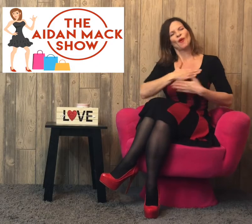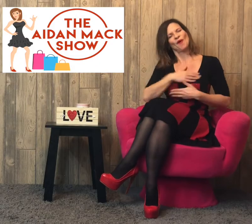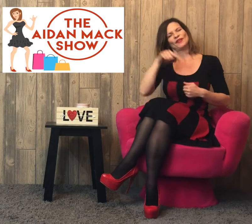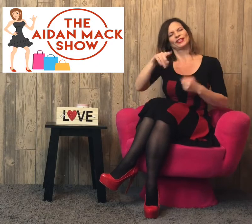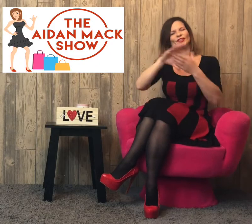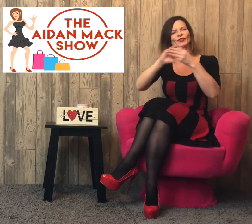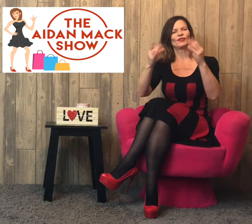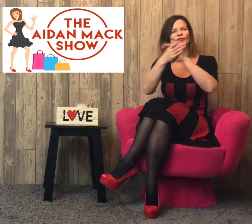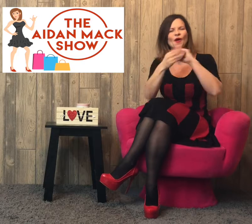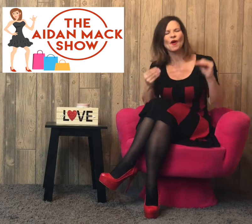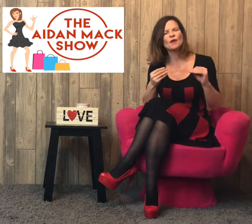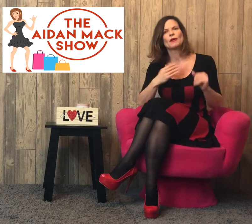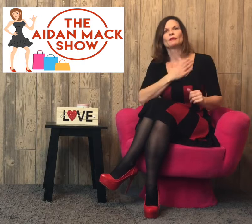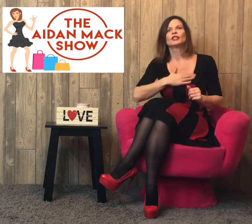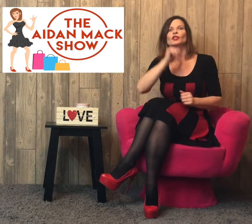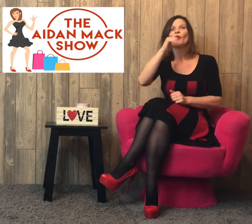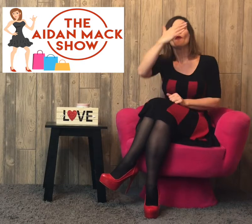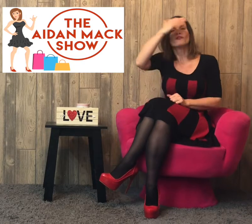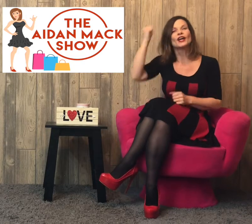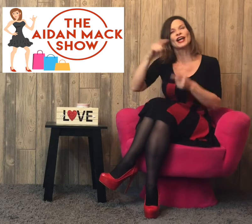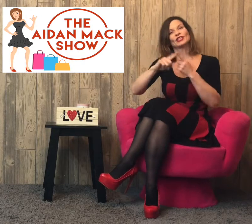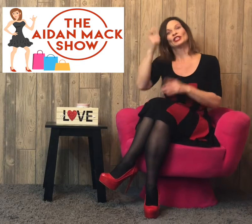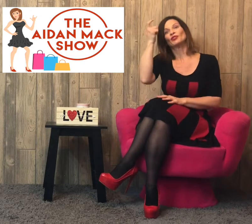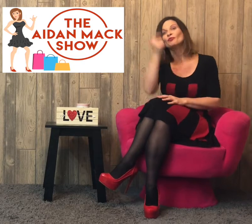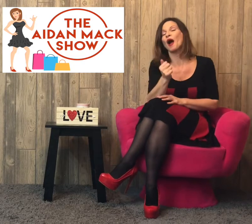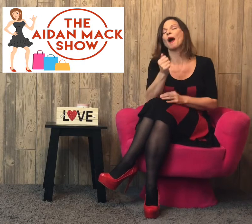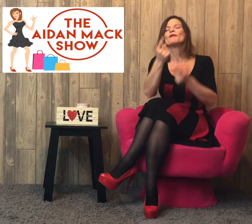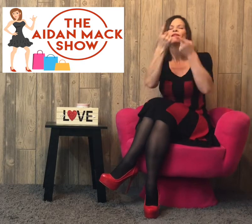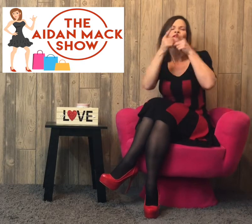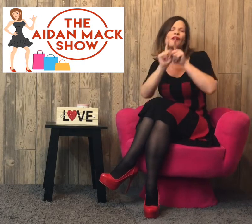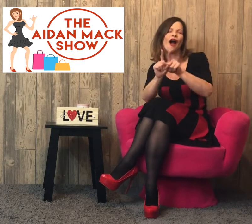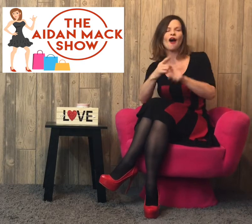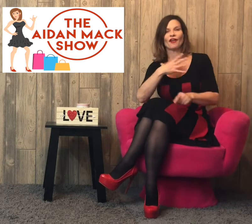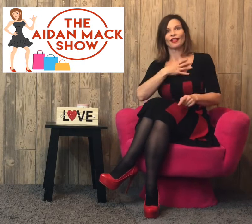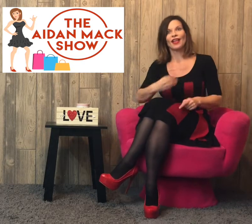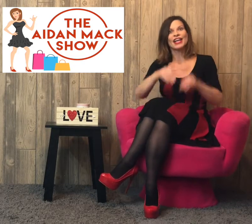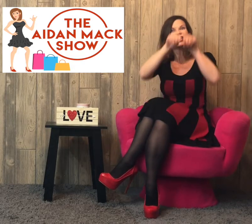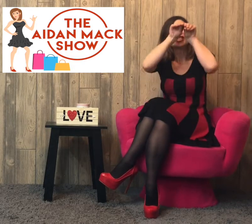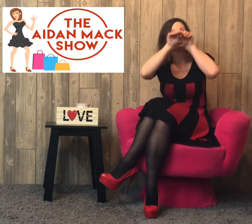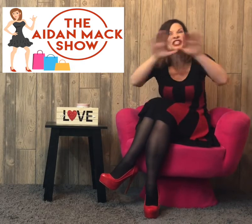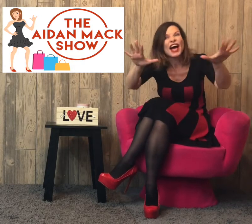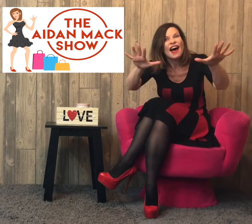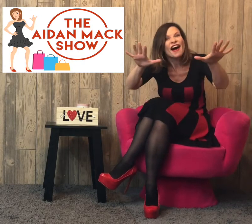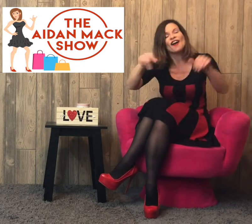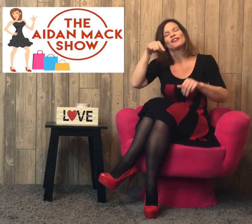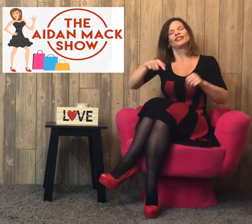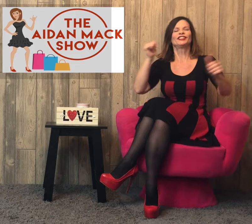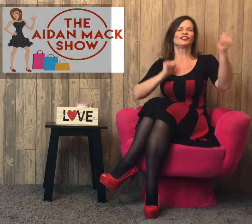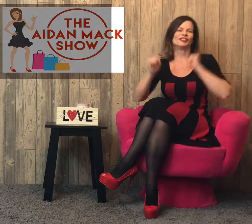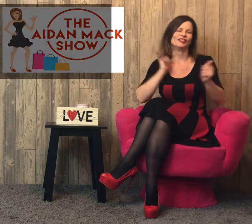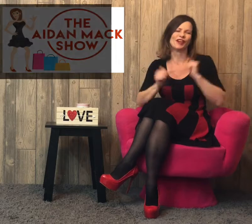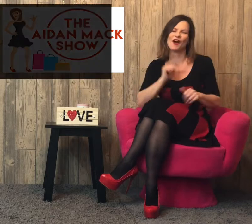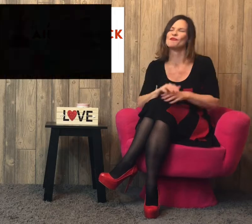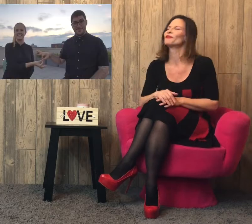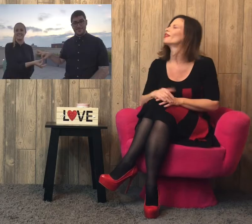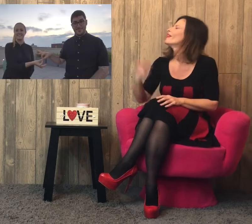I hope you all enjoyed this story. Please don't forget to subscribe, follow, like, and share my show!